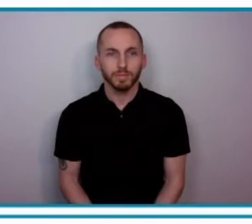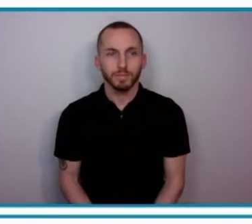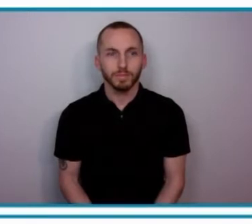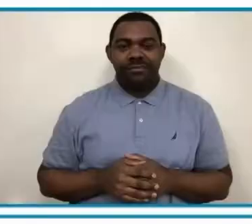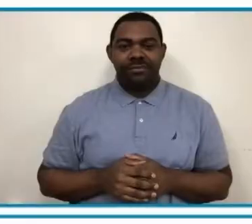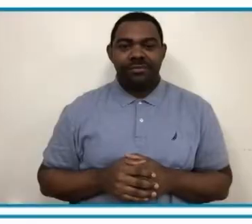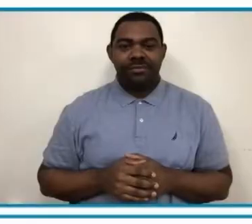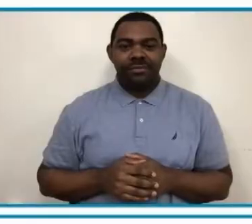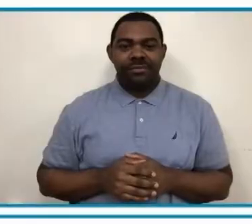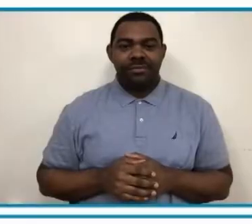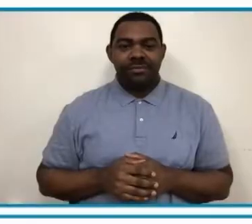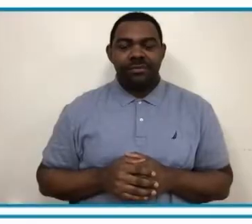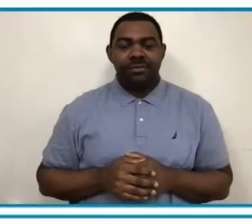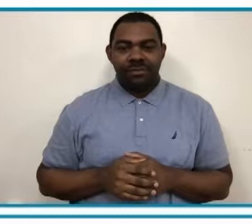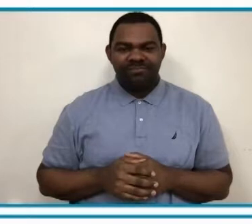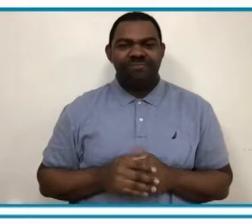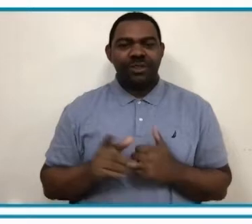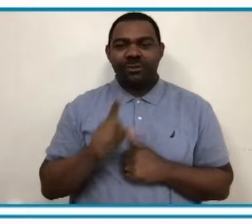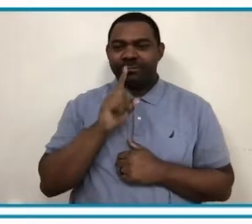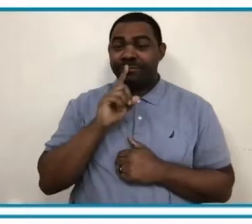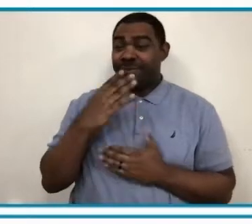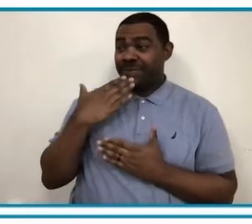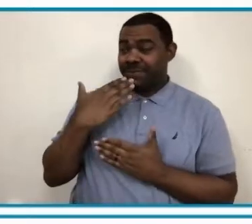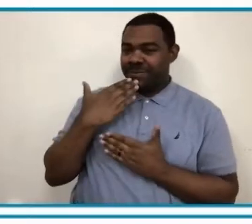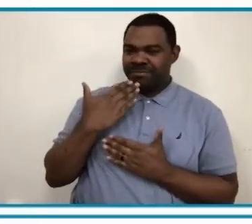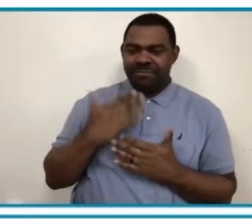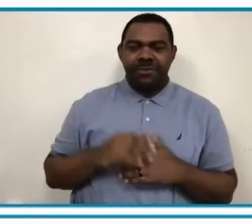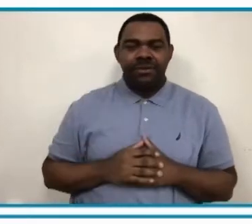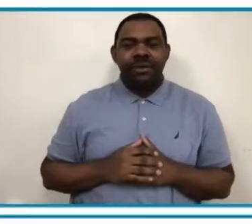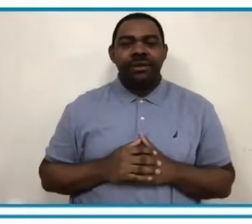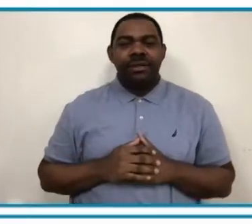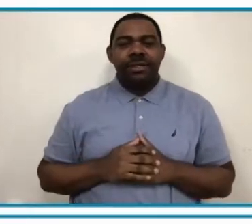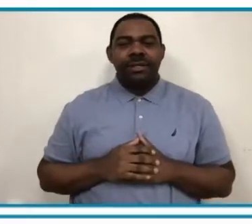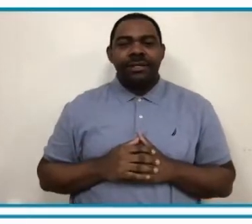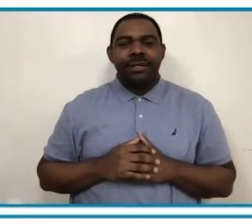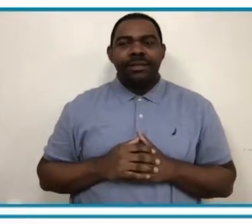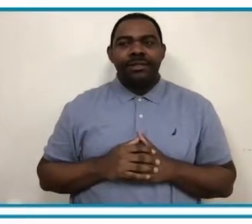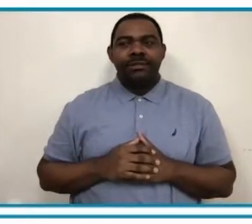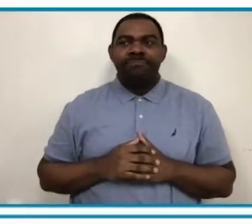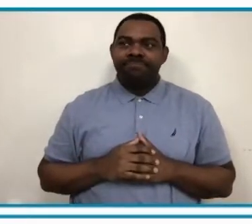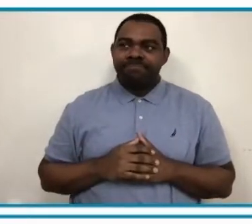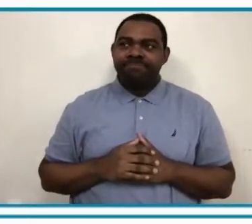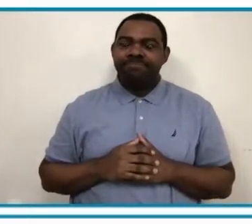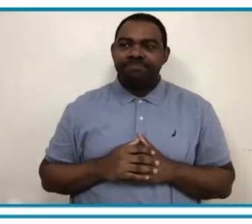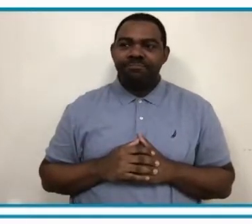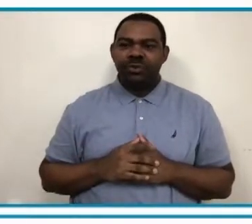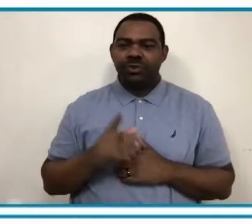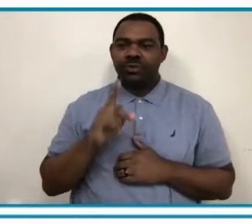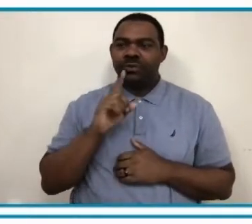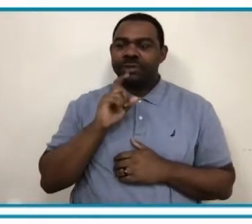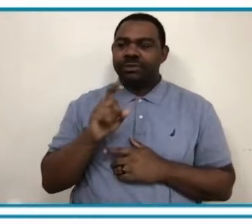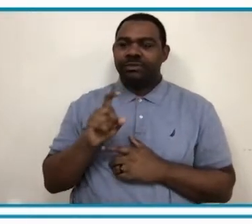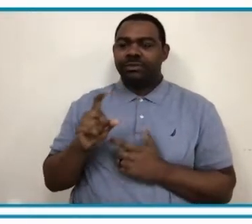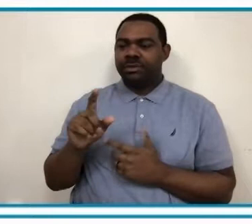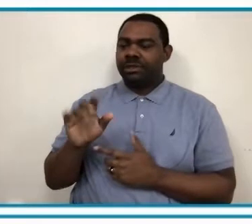Sure, thank you, Donna, the FAMILIA which is the feasibility and acceptability of music